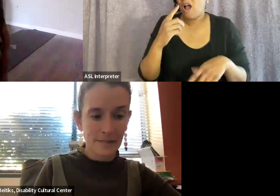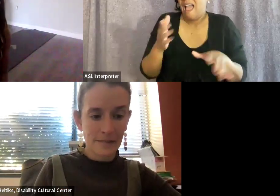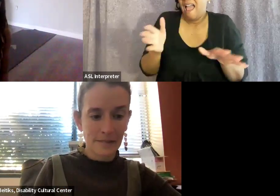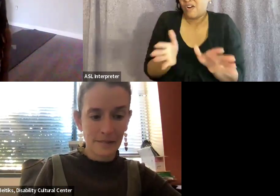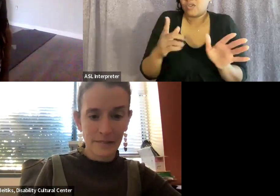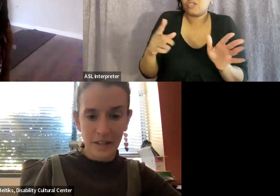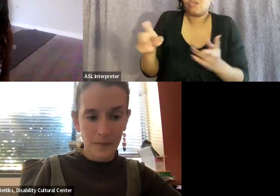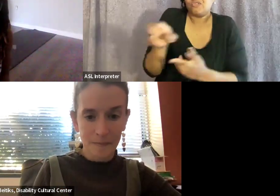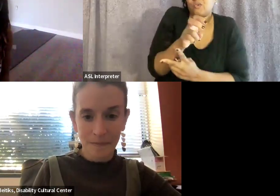Thank you.